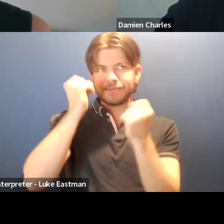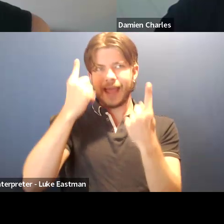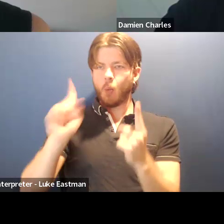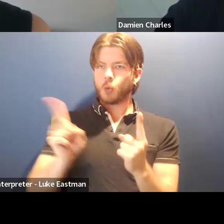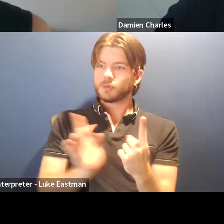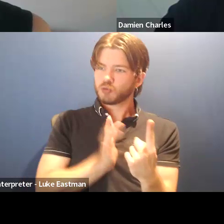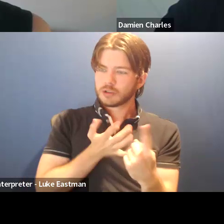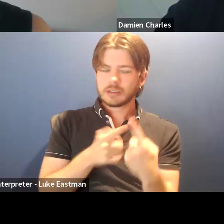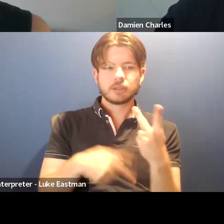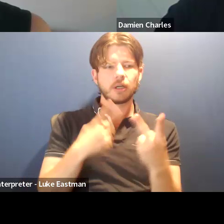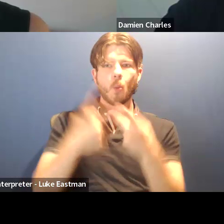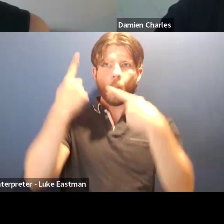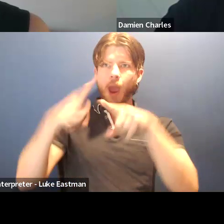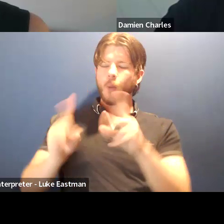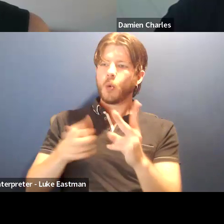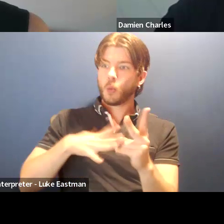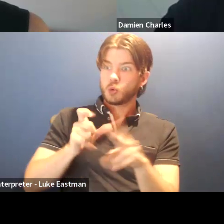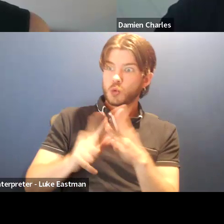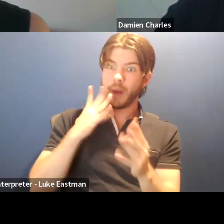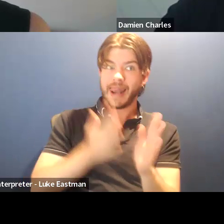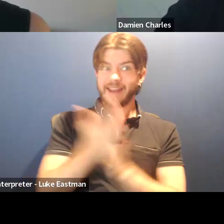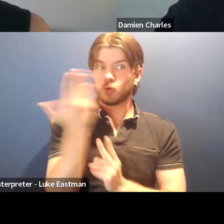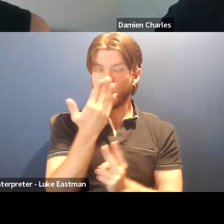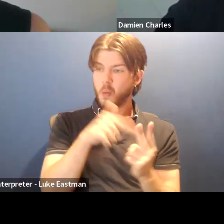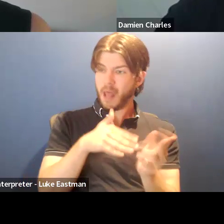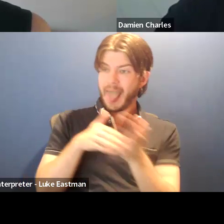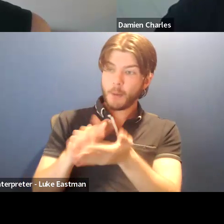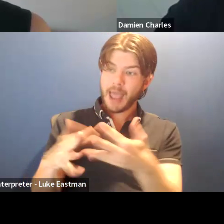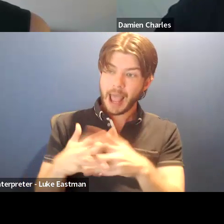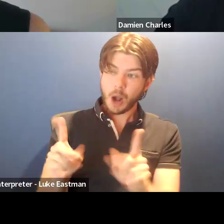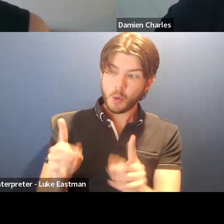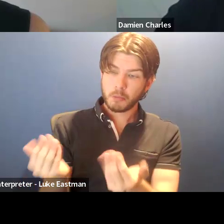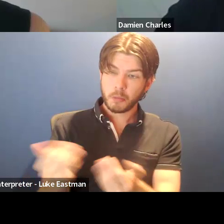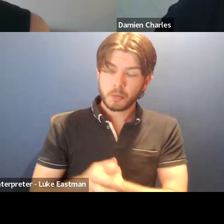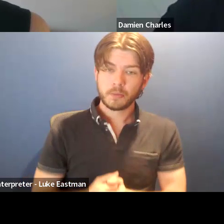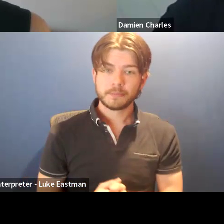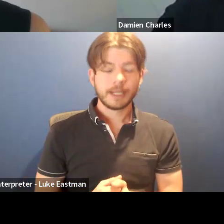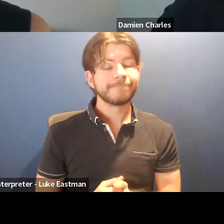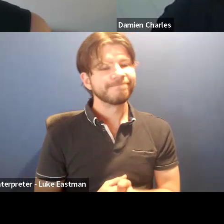to do when you leave school. Yeah so when